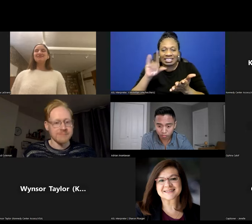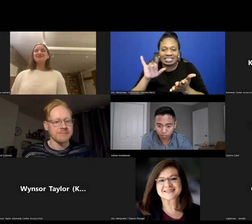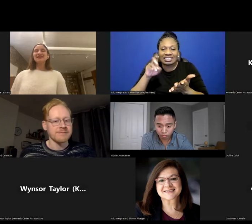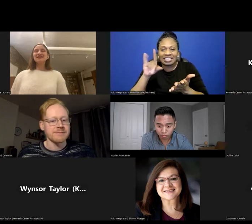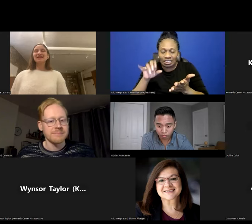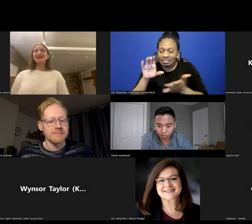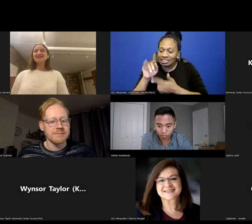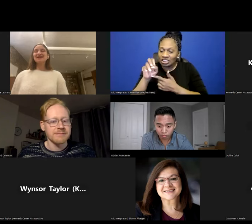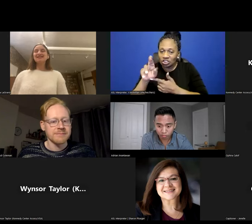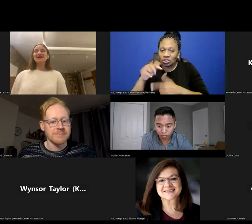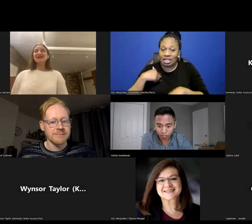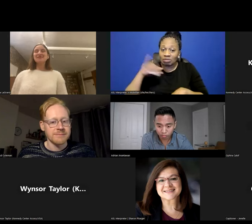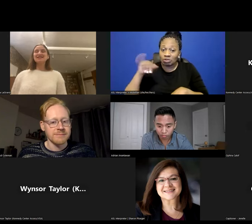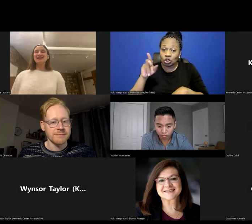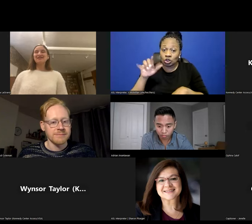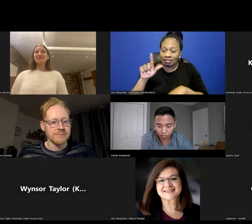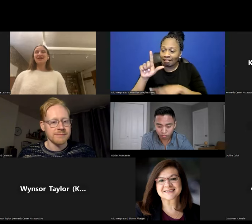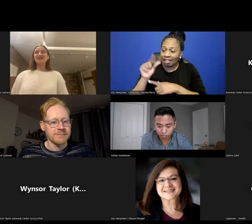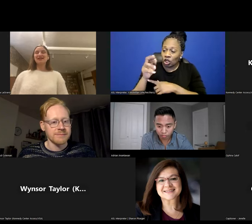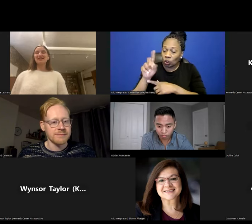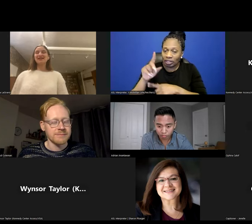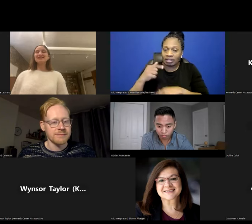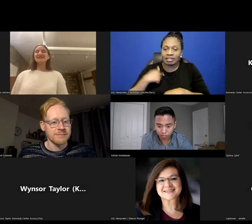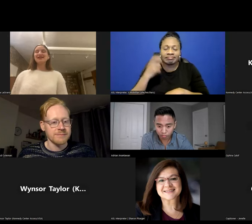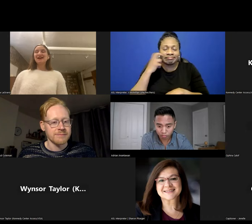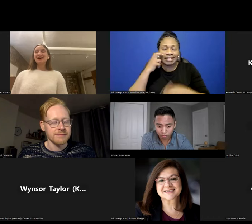I'm Julia LaGrand and I am myself a blind violinist.